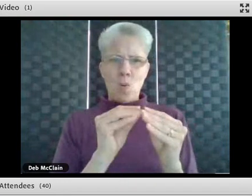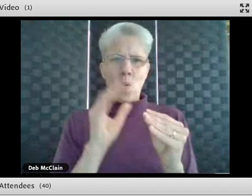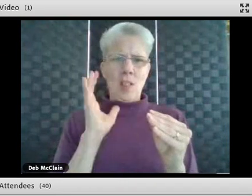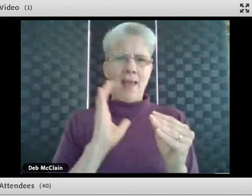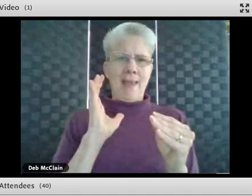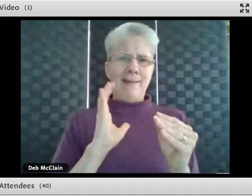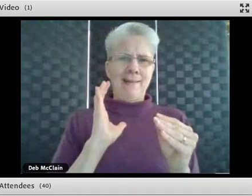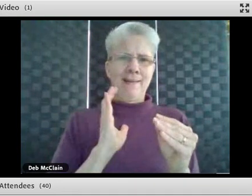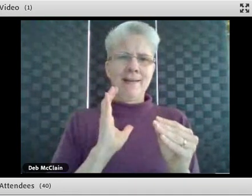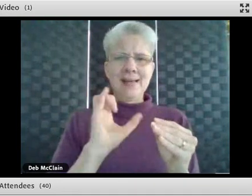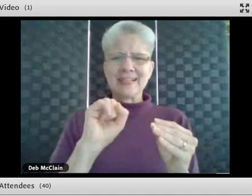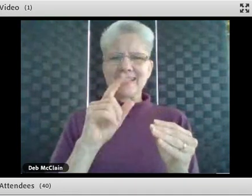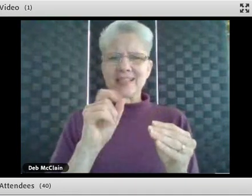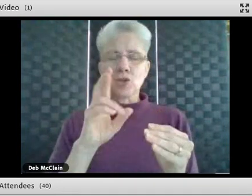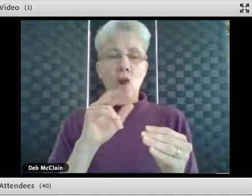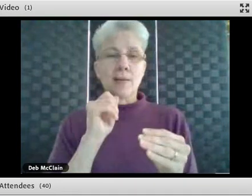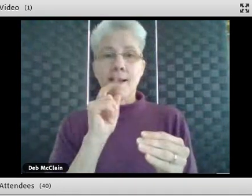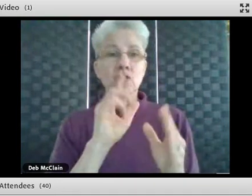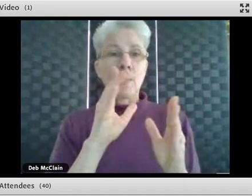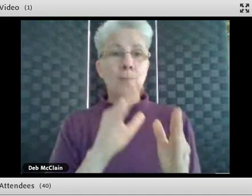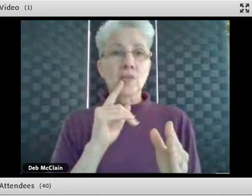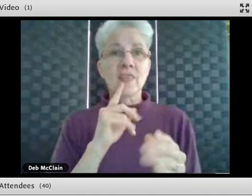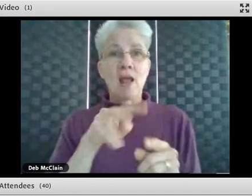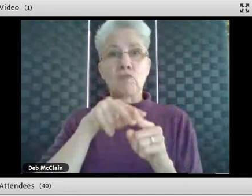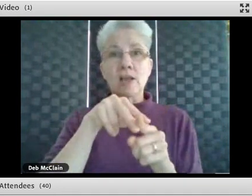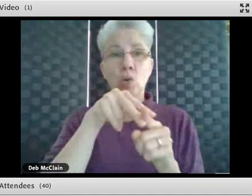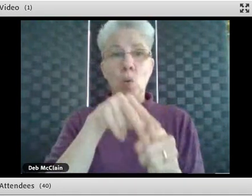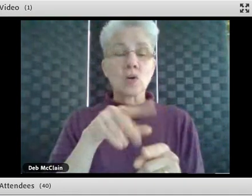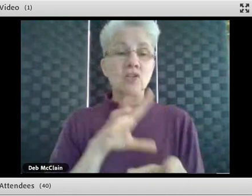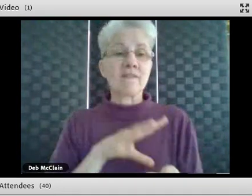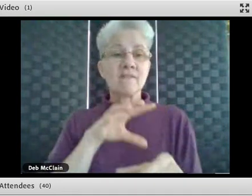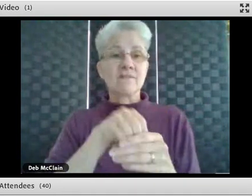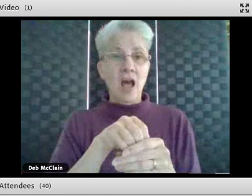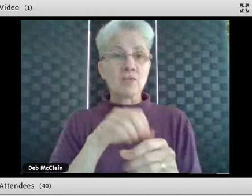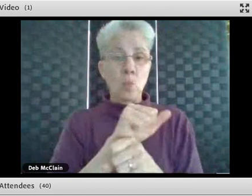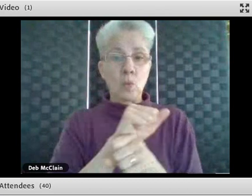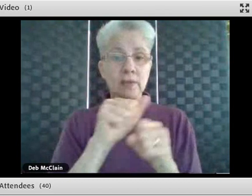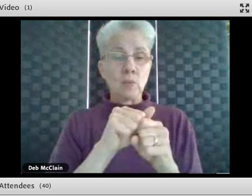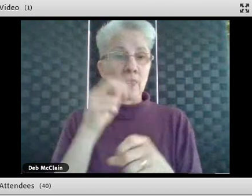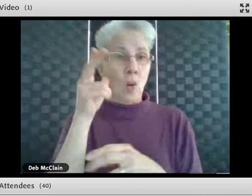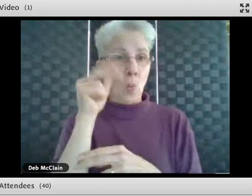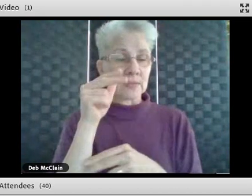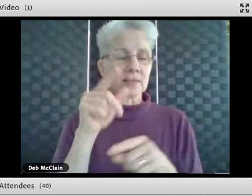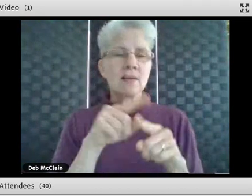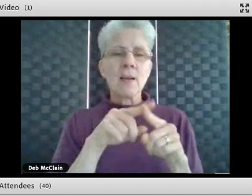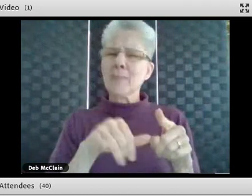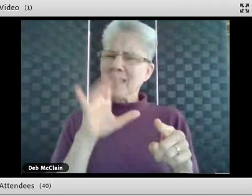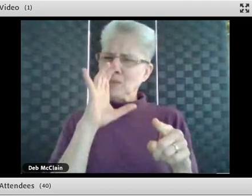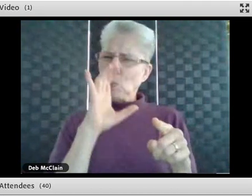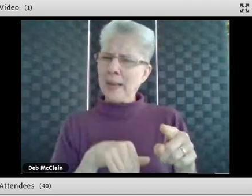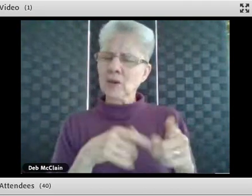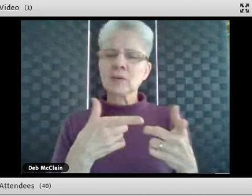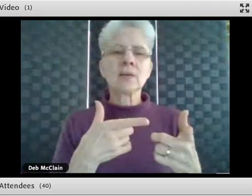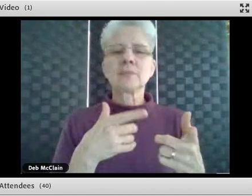and not actually someone who, like, rides a horse or involves it in some way with a horse. That's weird," sorry.